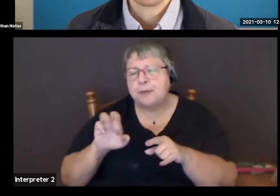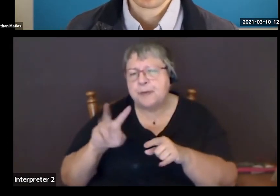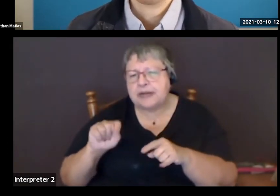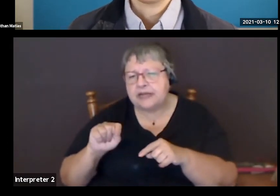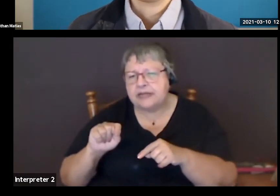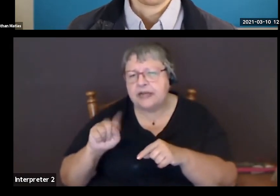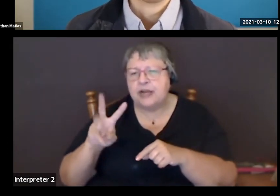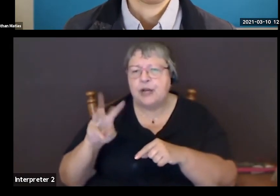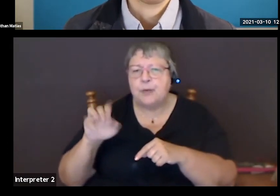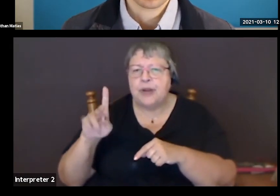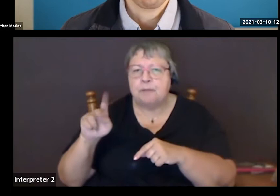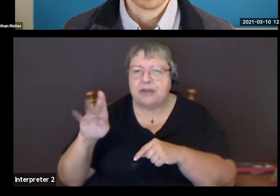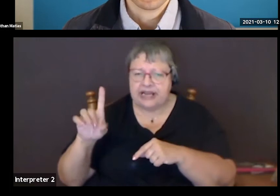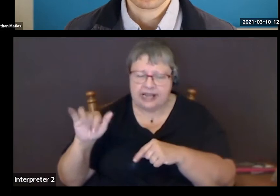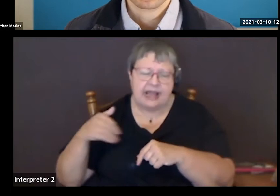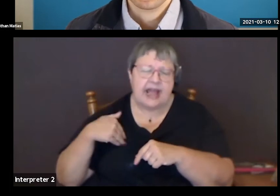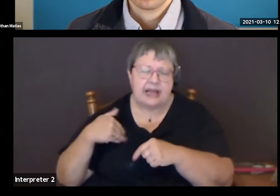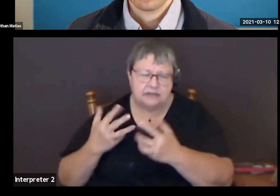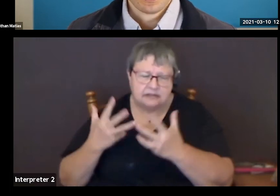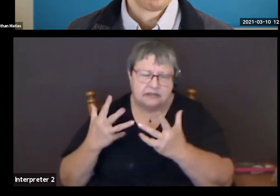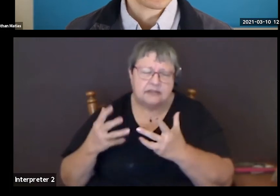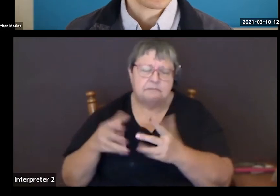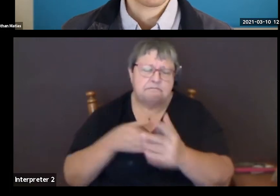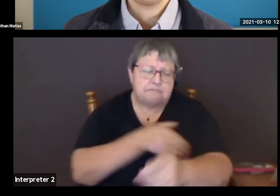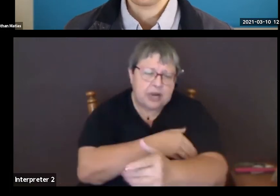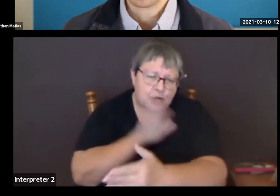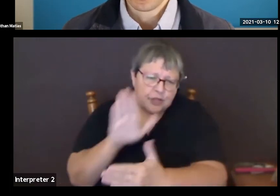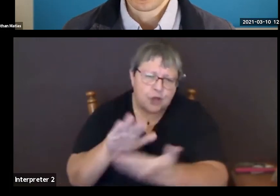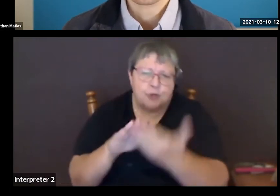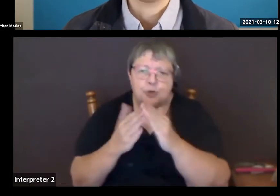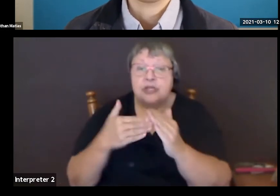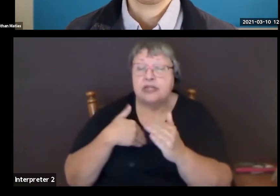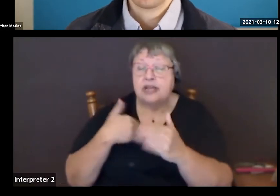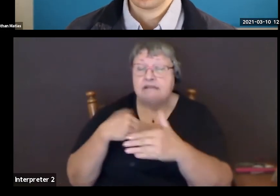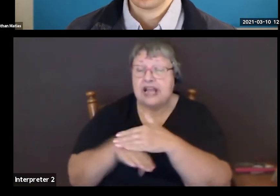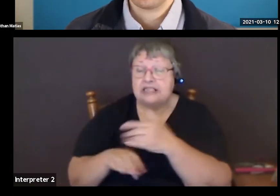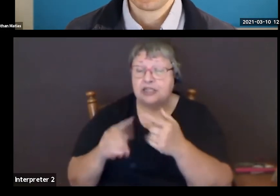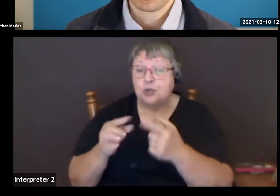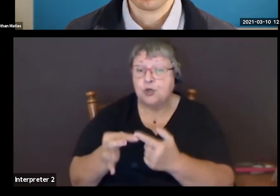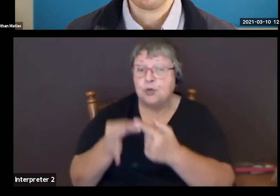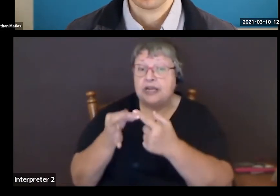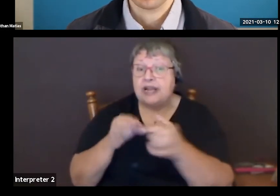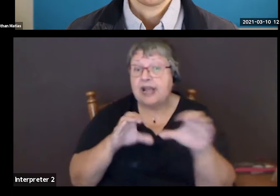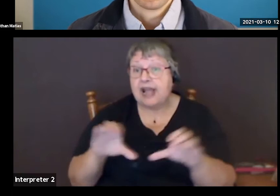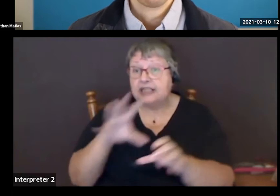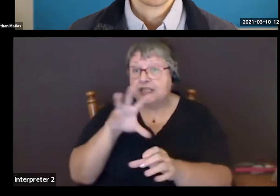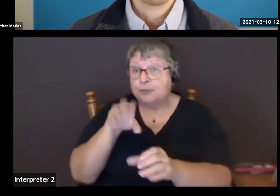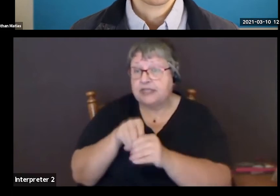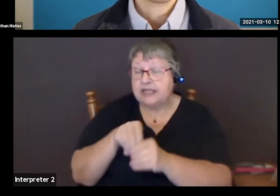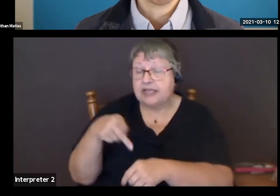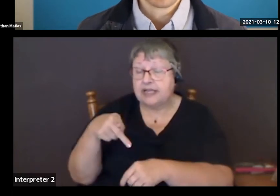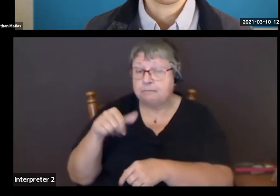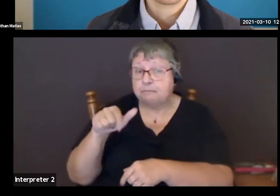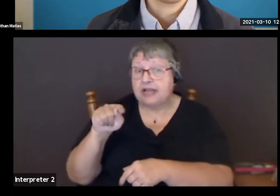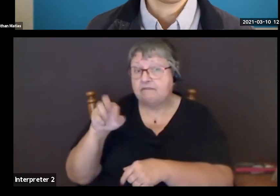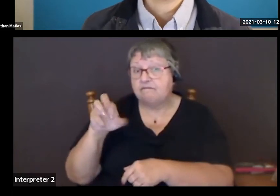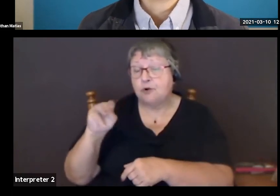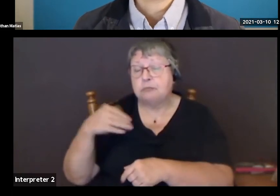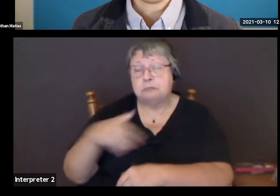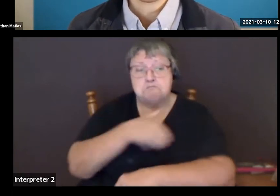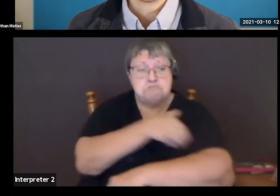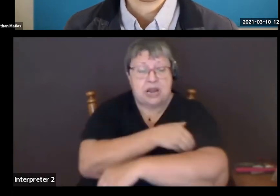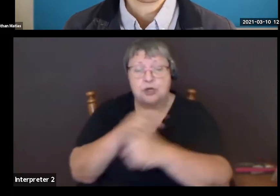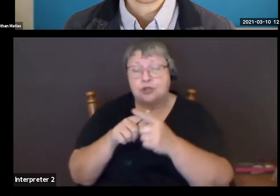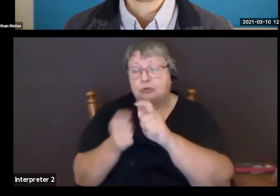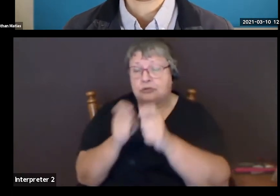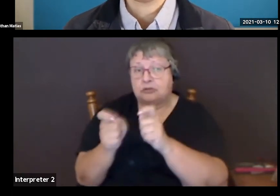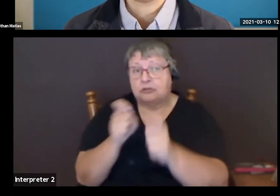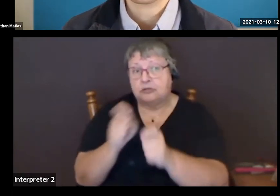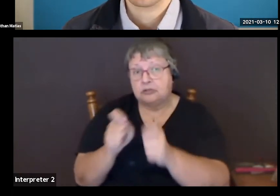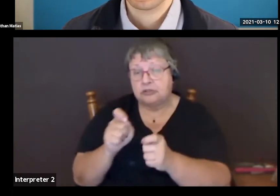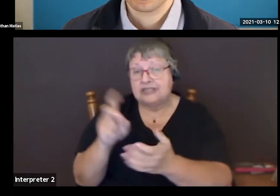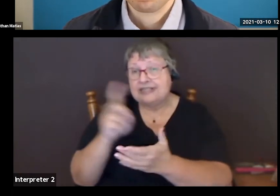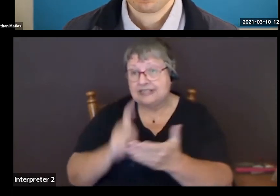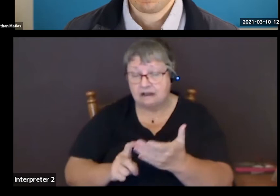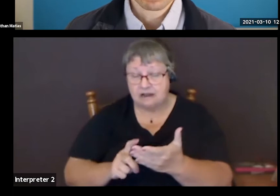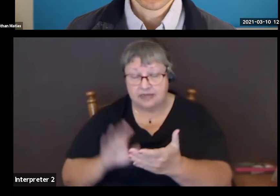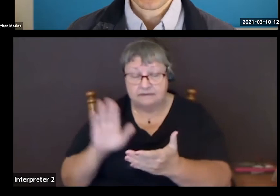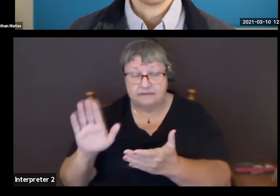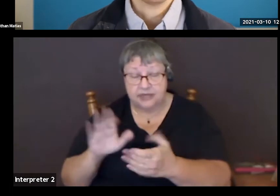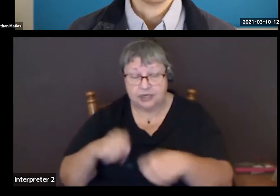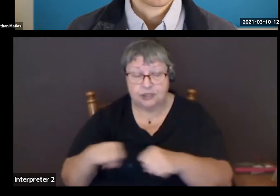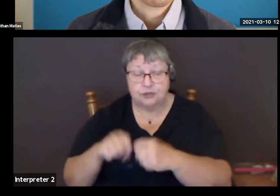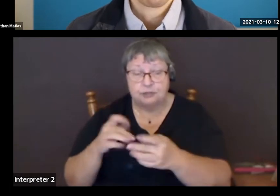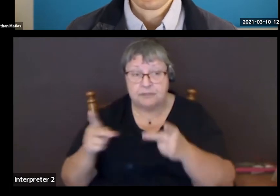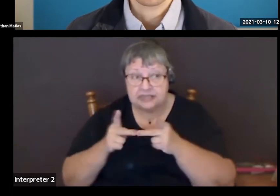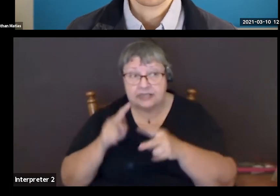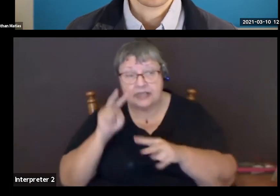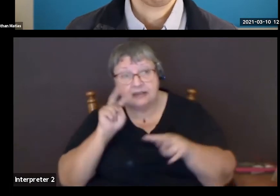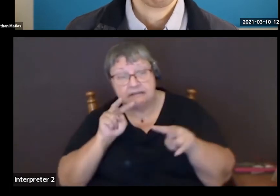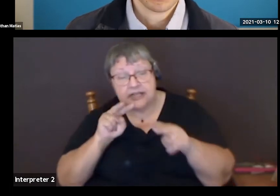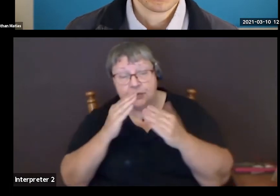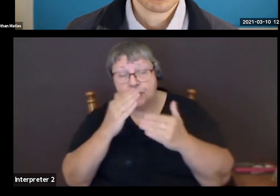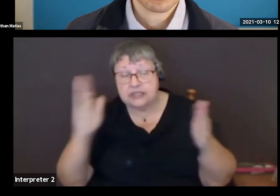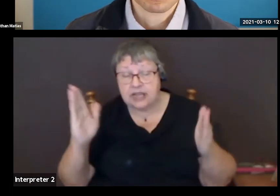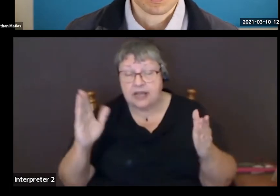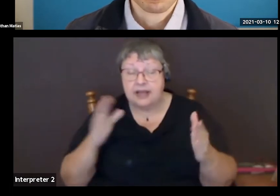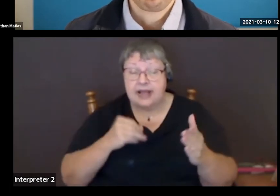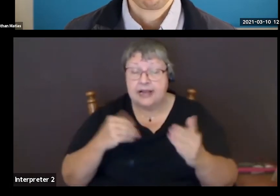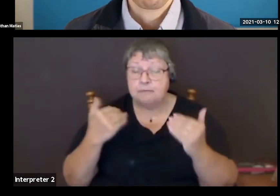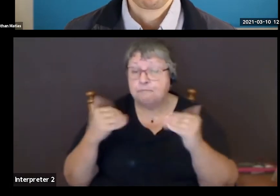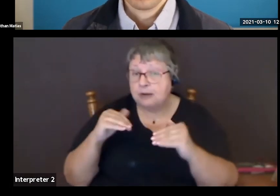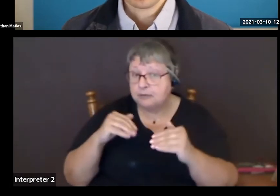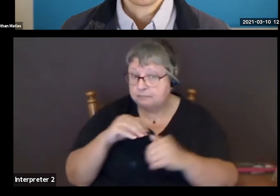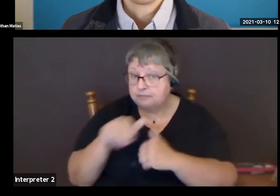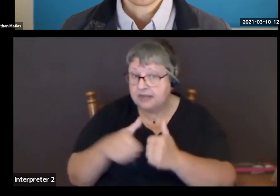have tremendous power within their communities. They have access to unique actions within a platform. They have substantial powers to configure the design of their social spaces, from the visual style to the parameters even behind some algorithms, and